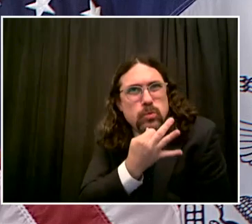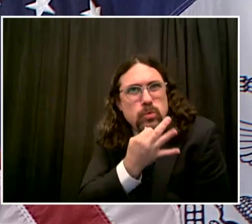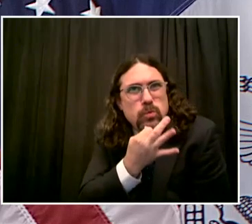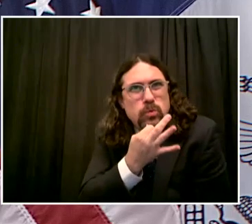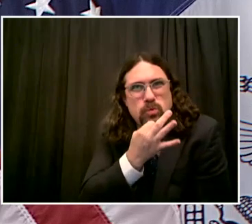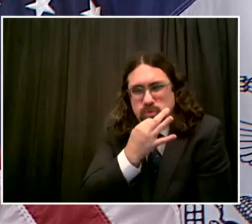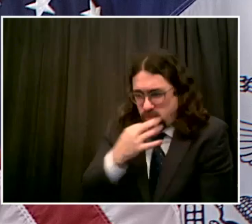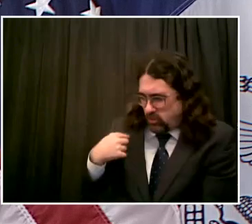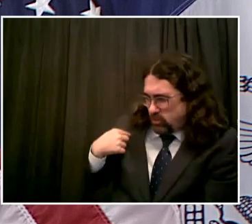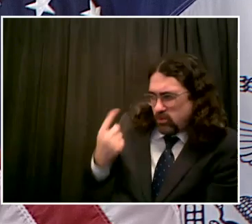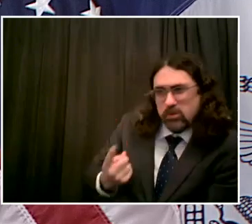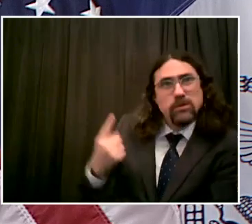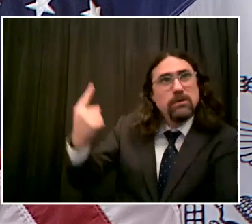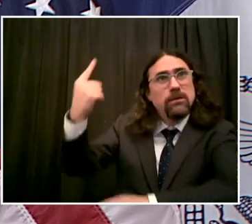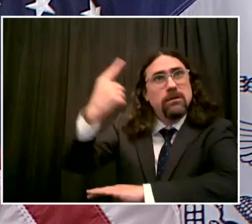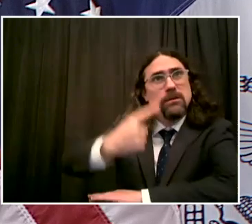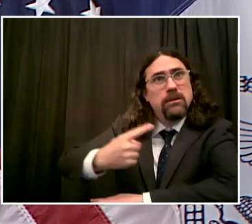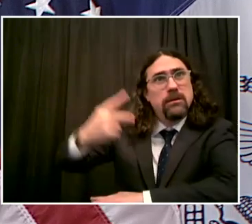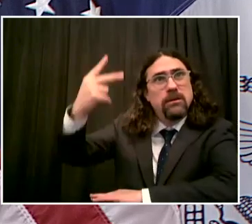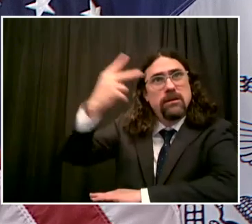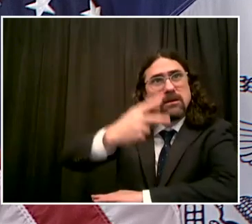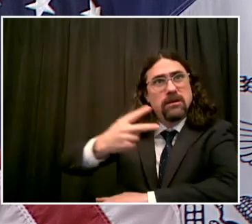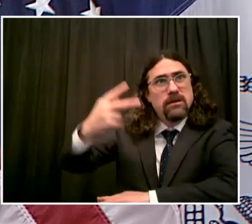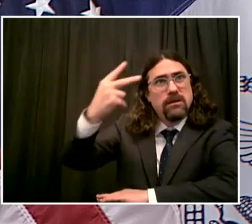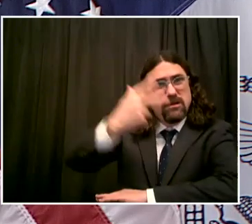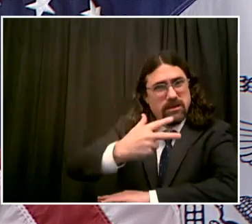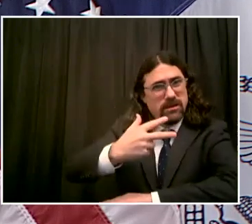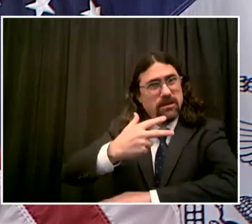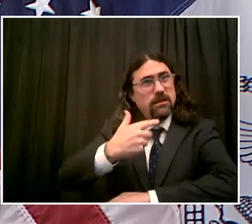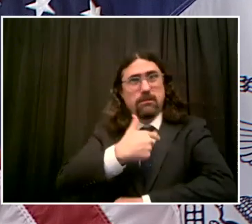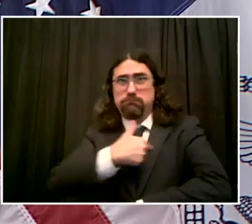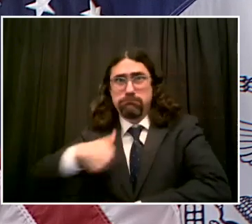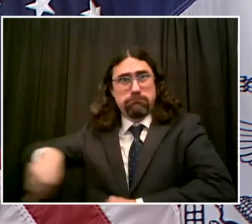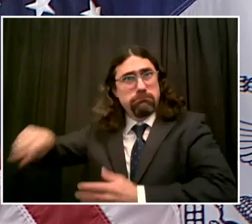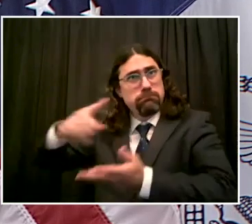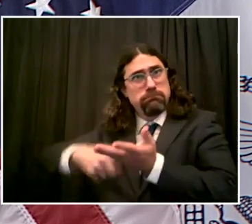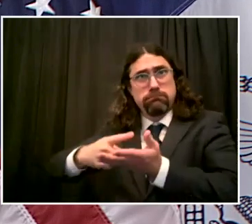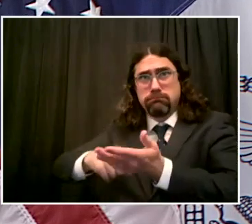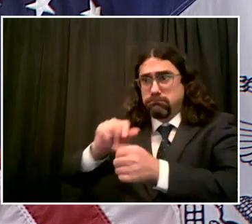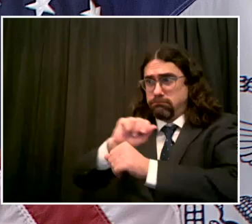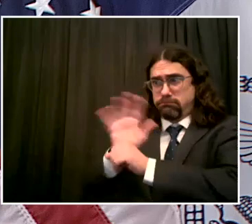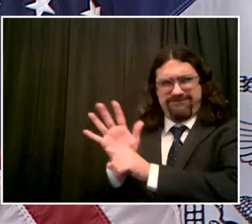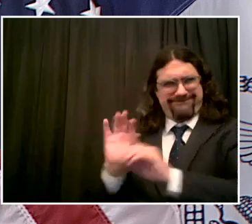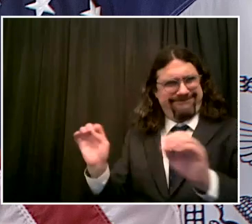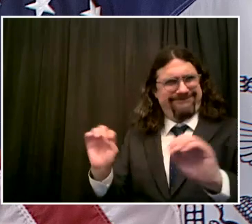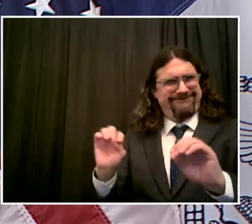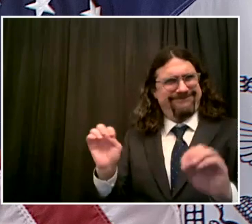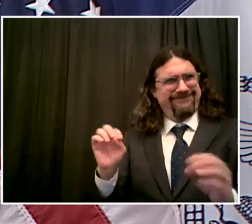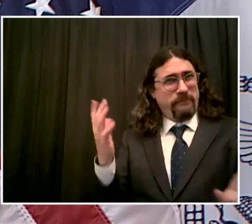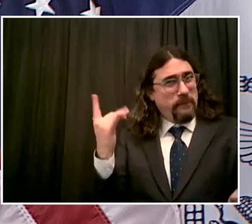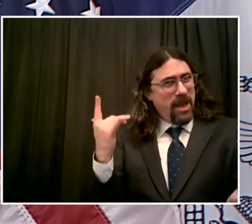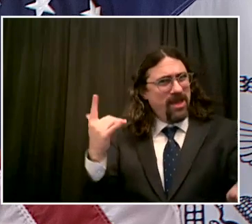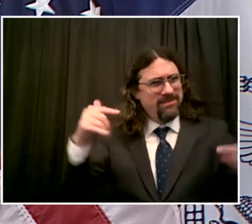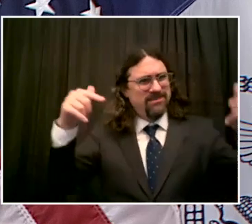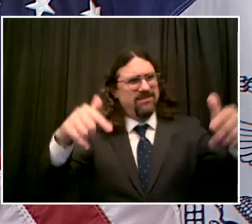BEEN TALKING ABOUT OUR THRESHOLDS. LET ME TAKE A MOMENT TO ANSWER YOUR QUESTION